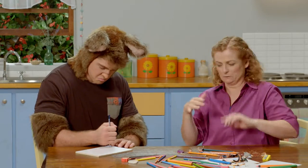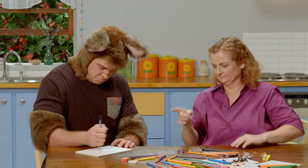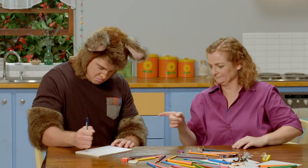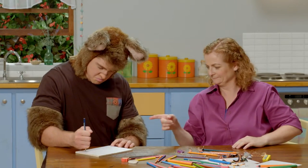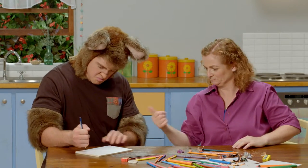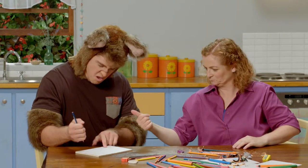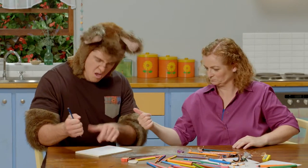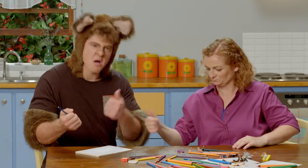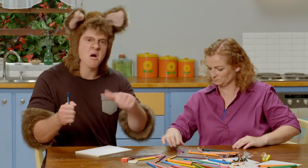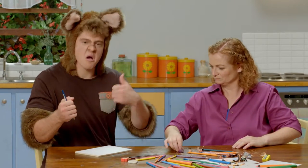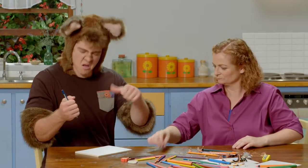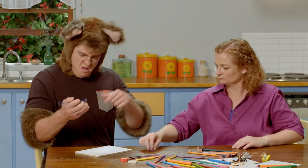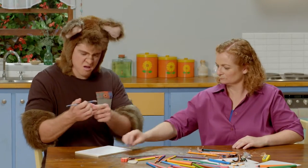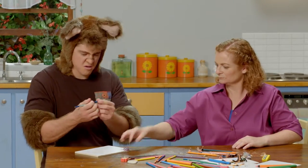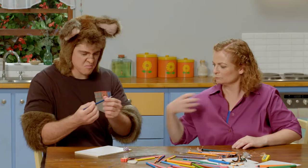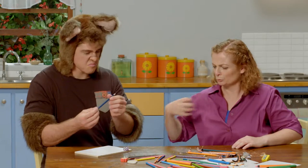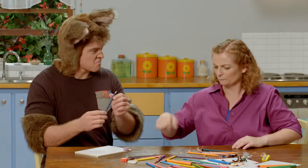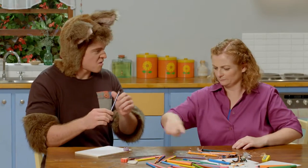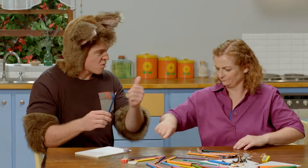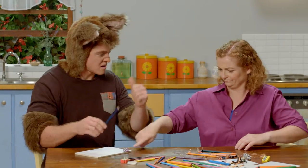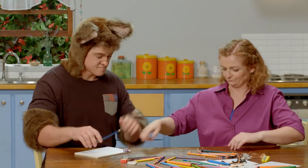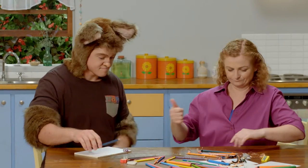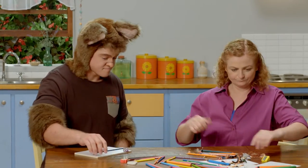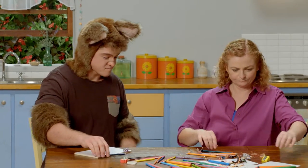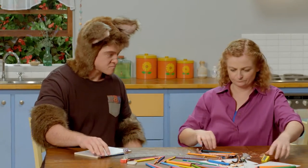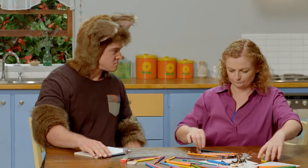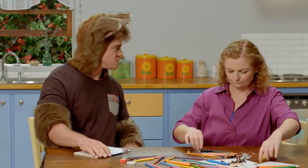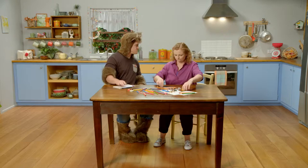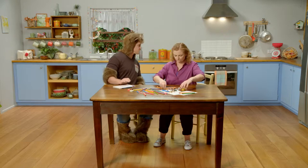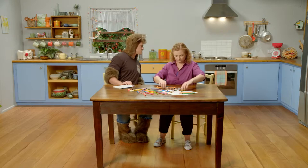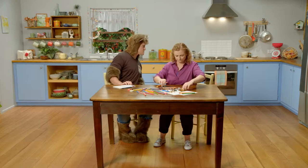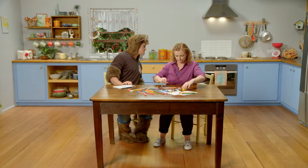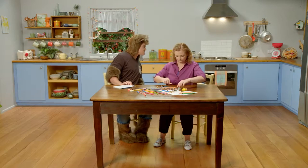See, it’s sharp. Oh yeah. Feel free to do some more.